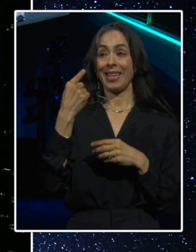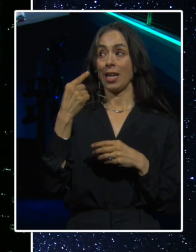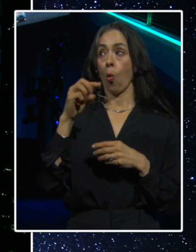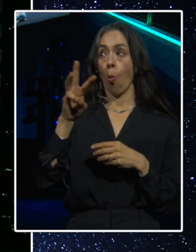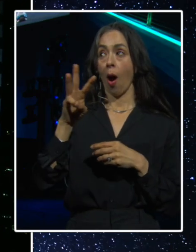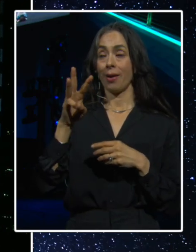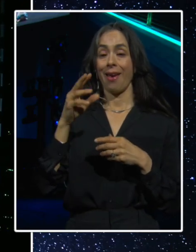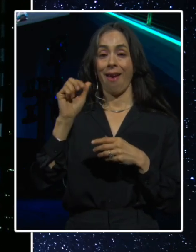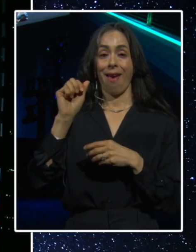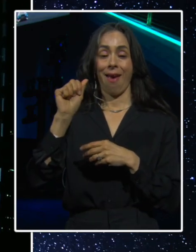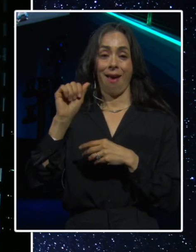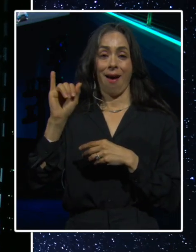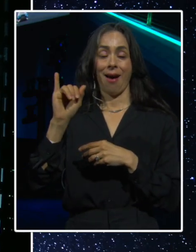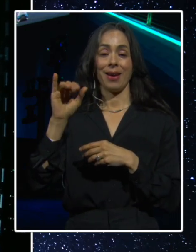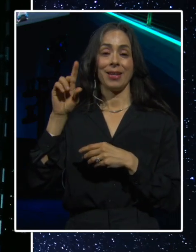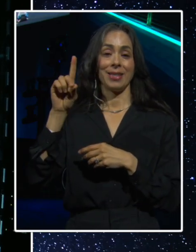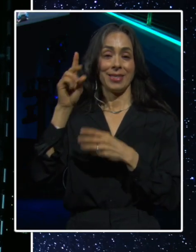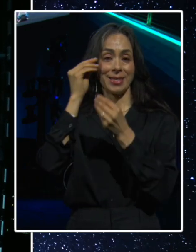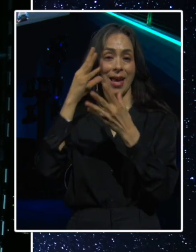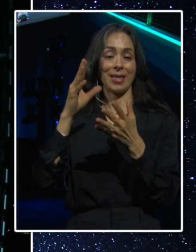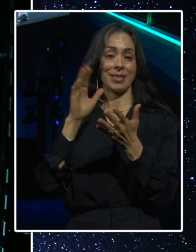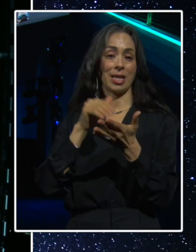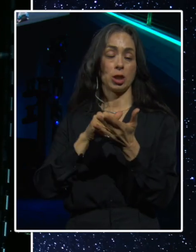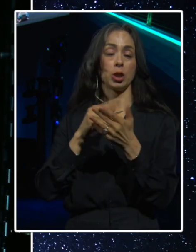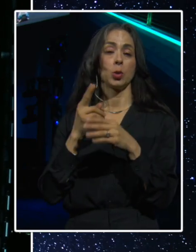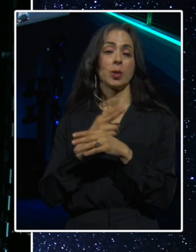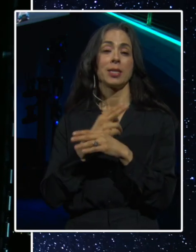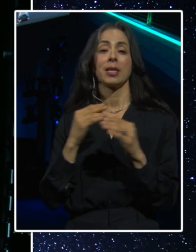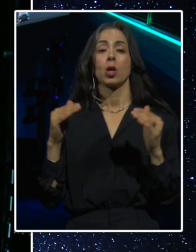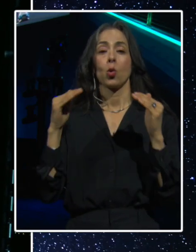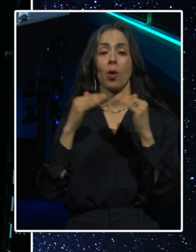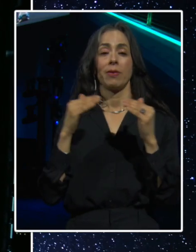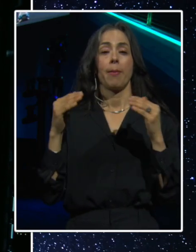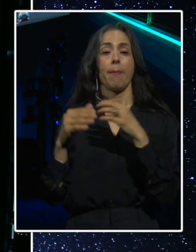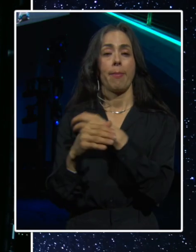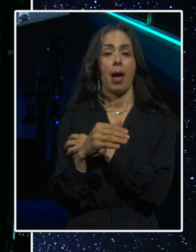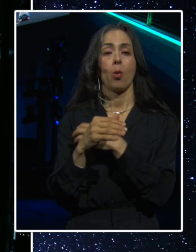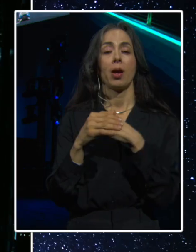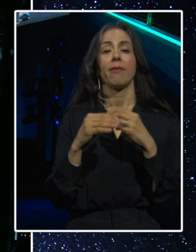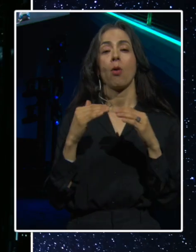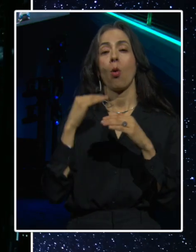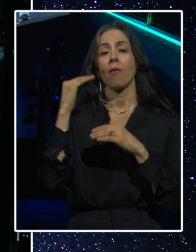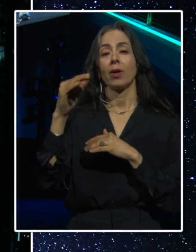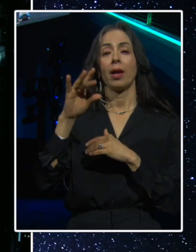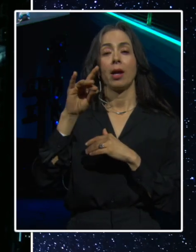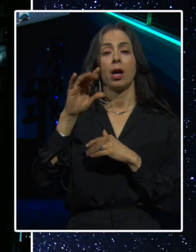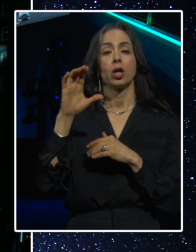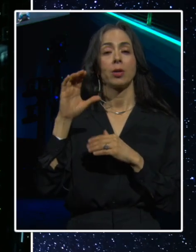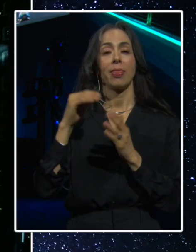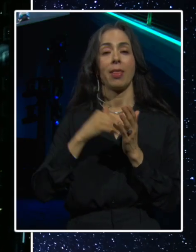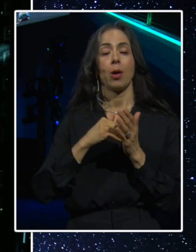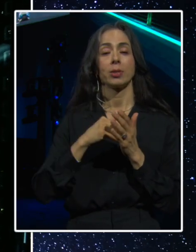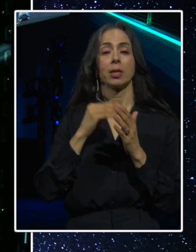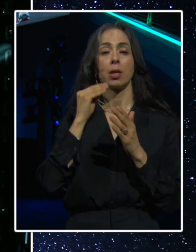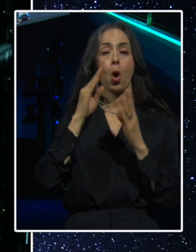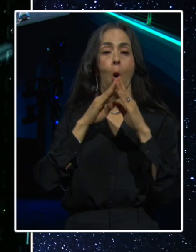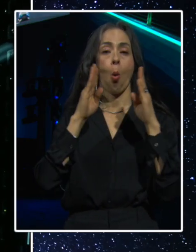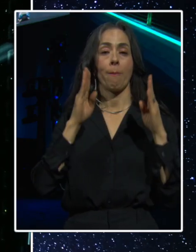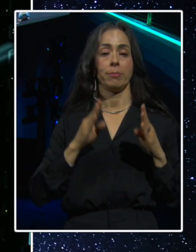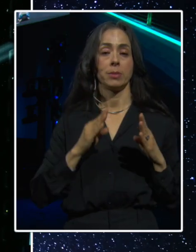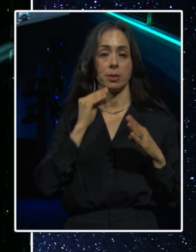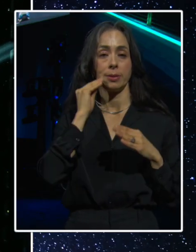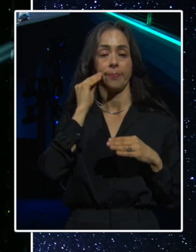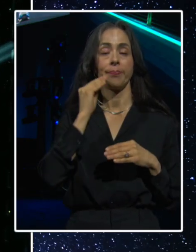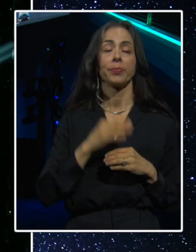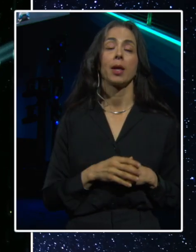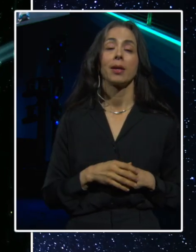One gigawatt AI data center uses the equivalent power of over 800,000 homes.